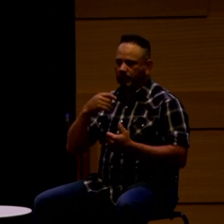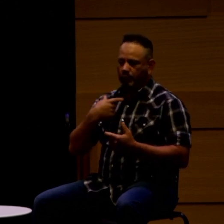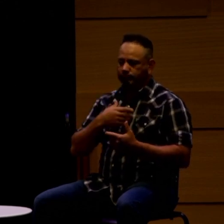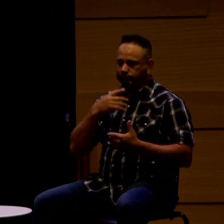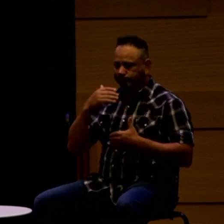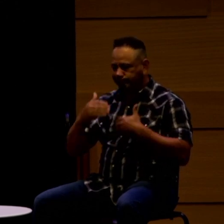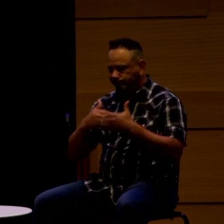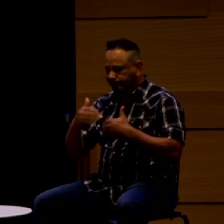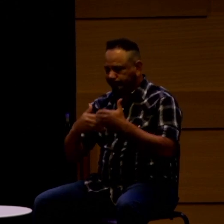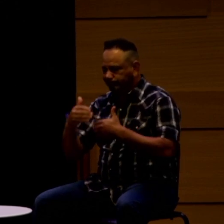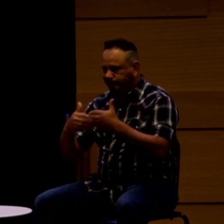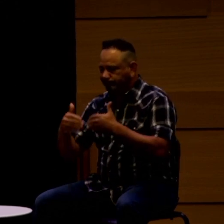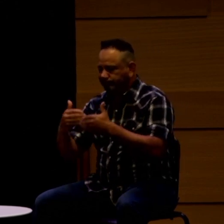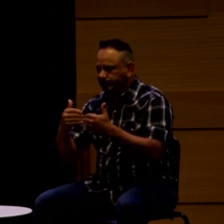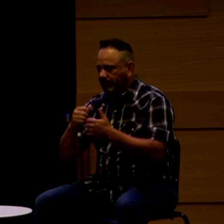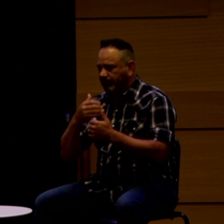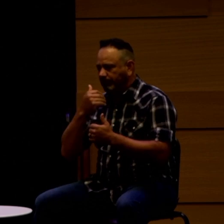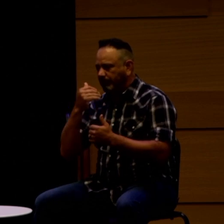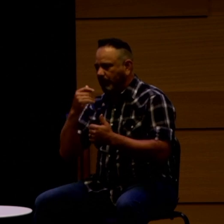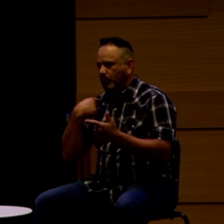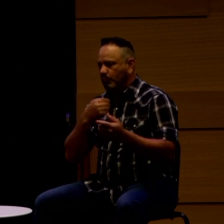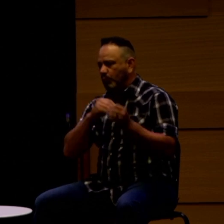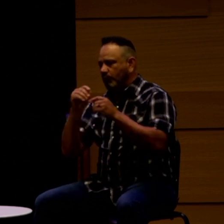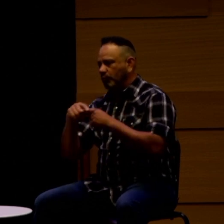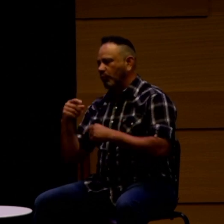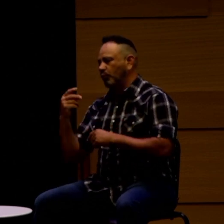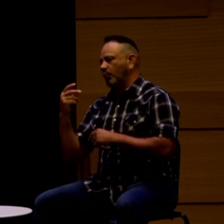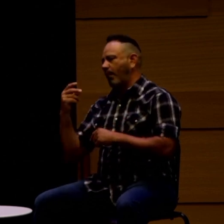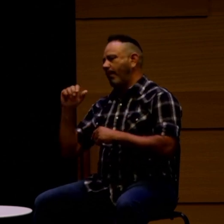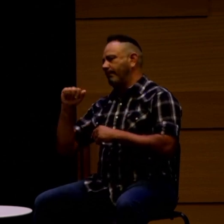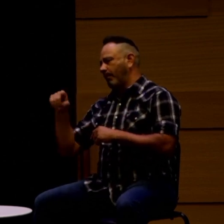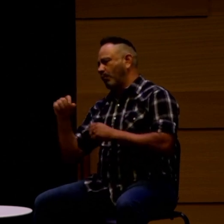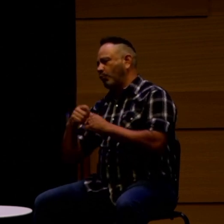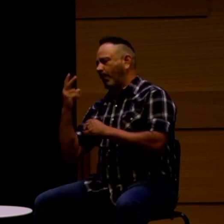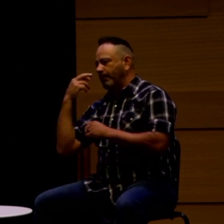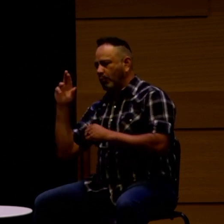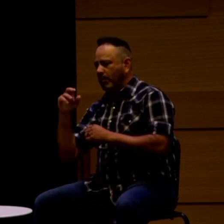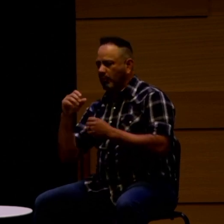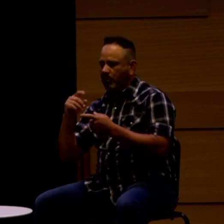We made strides and our situation improved. We were able to move to a 2-bedroom apartment.